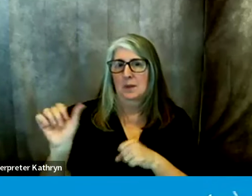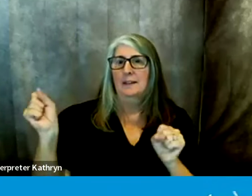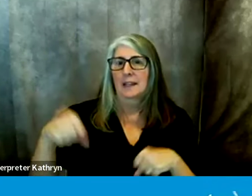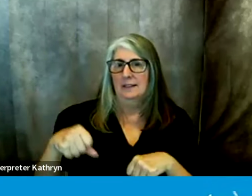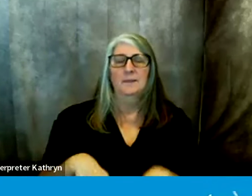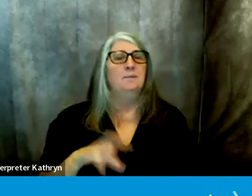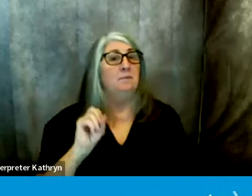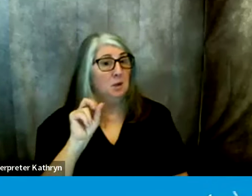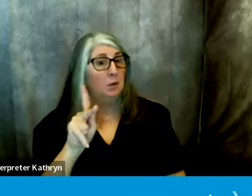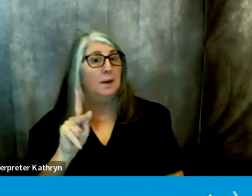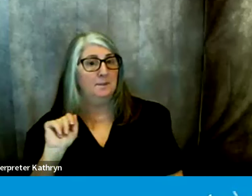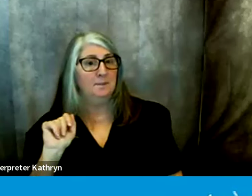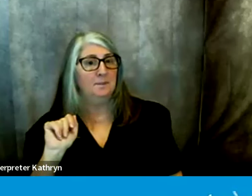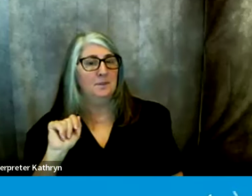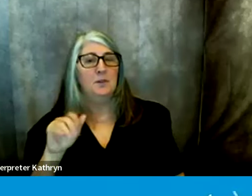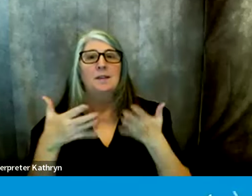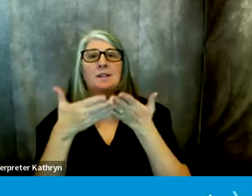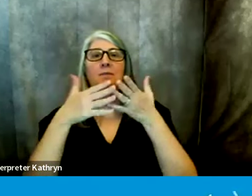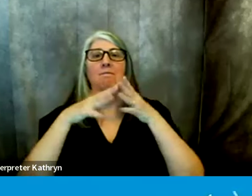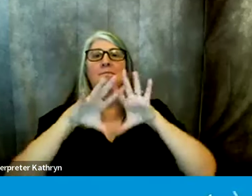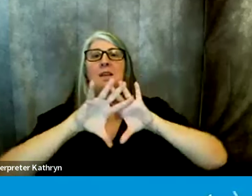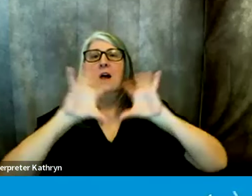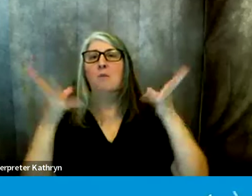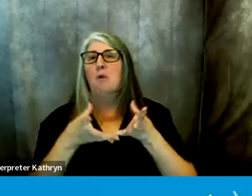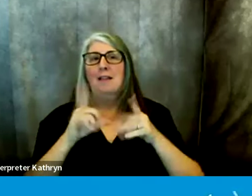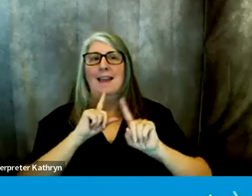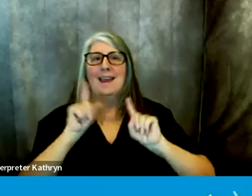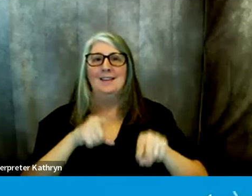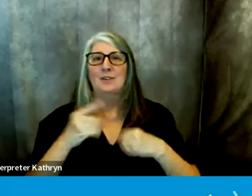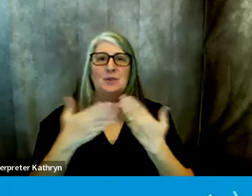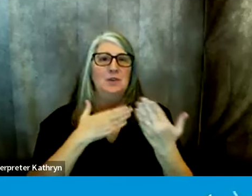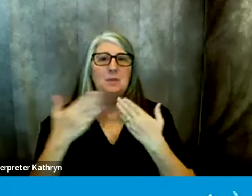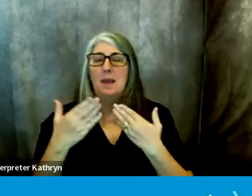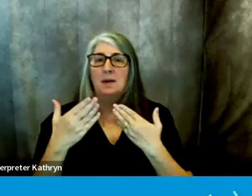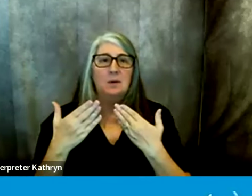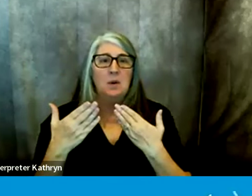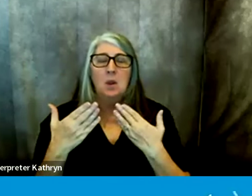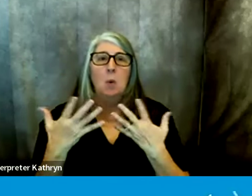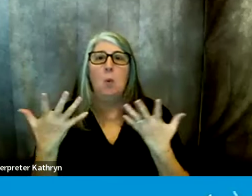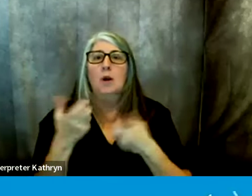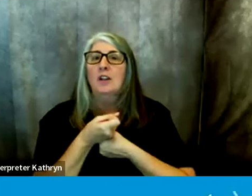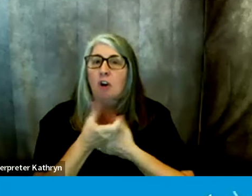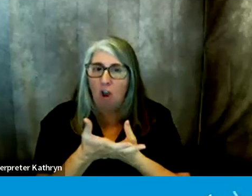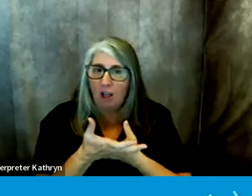That's an umbrella answer as far as it doesn't matter what you've had done or what you have, it's going to help you.